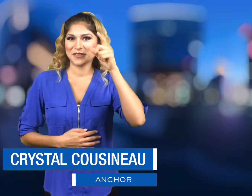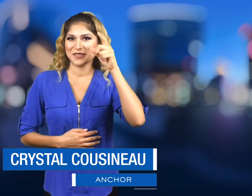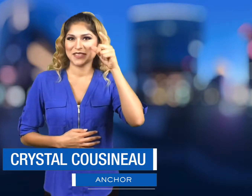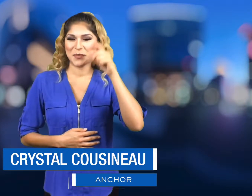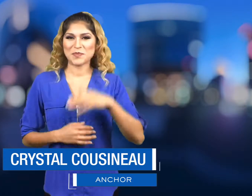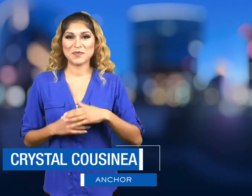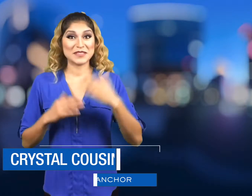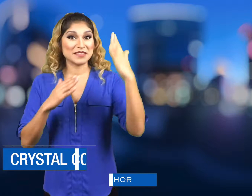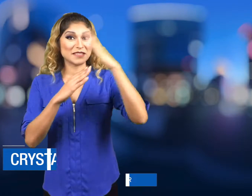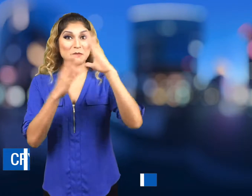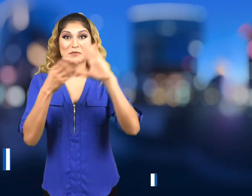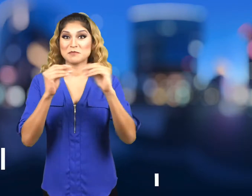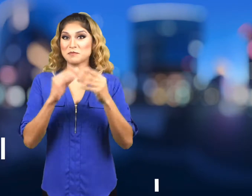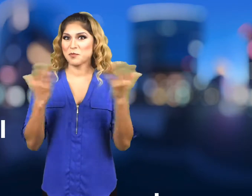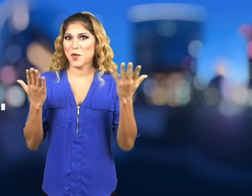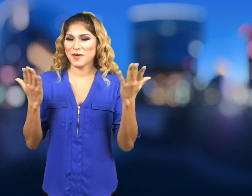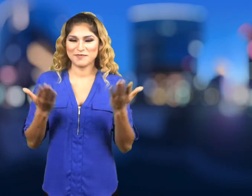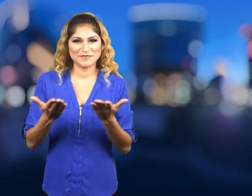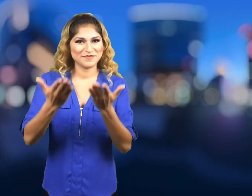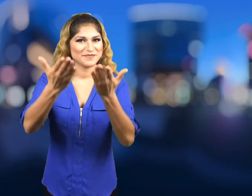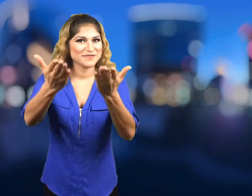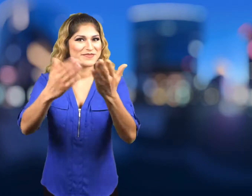Here are your top stories for today.